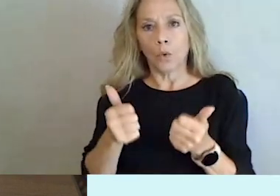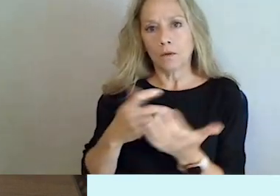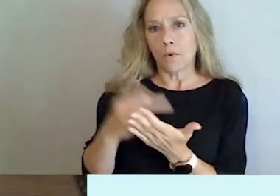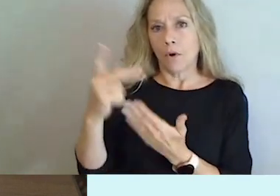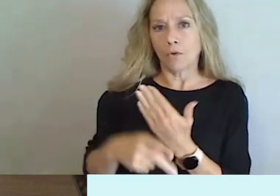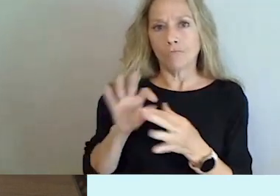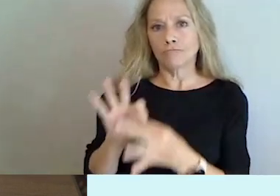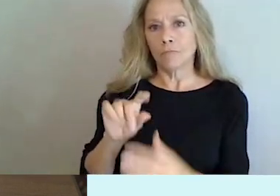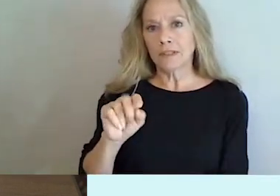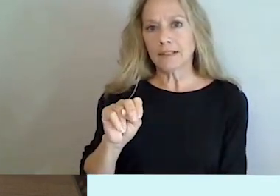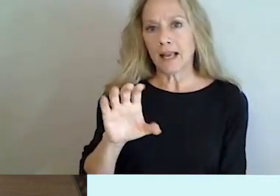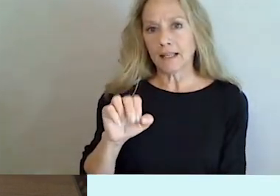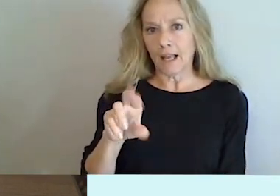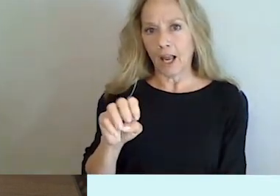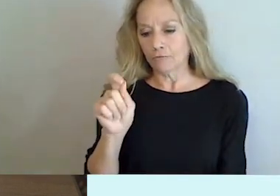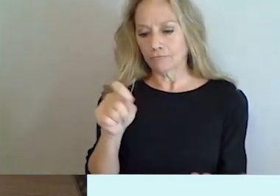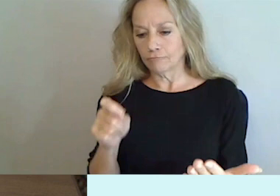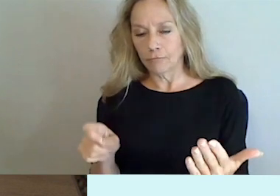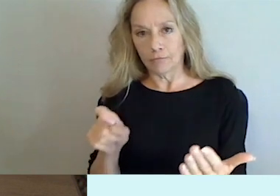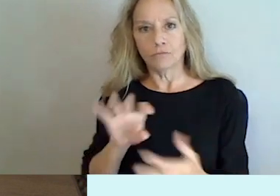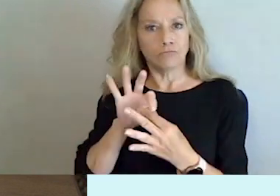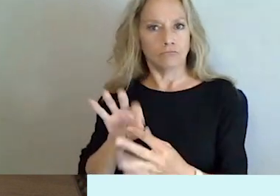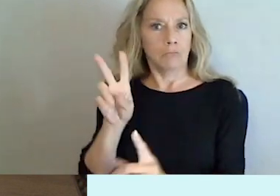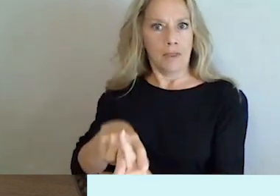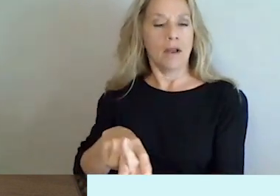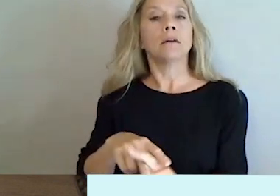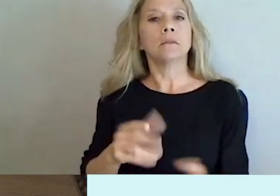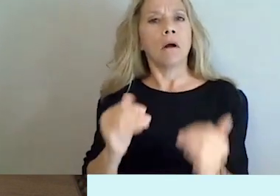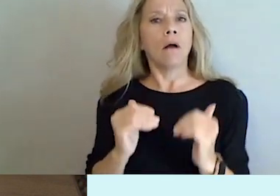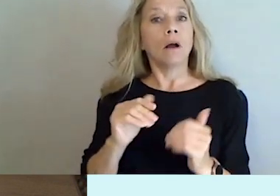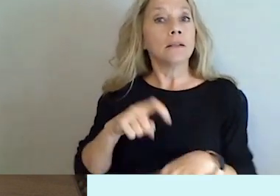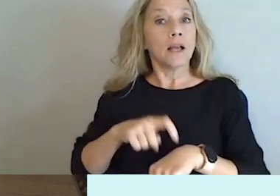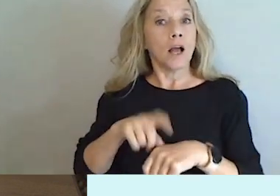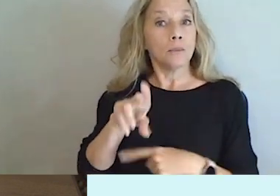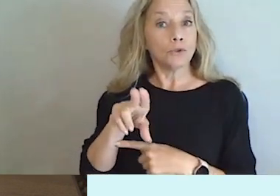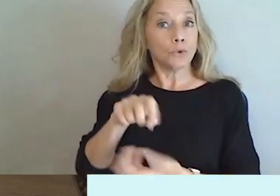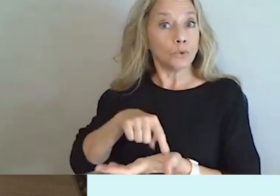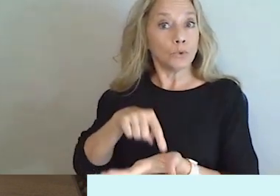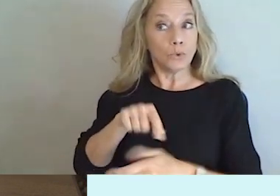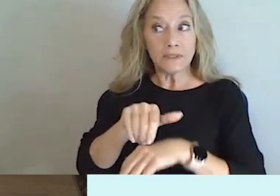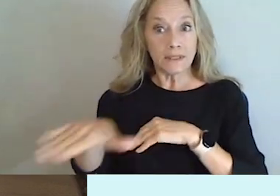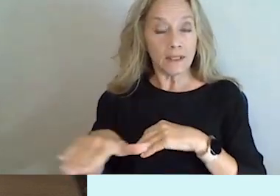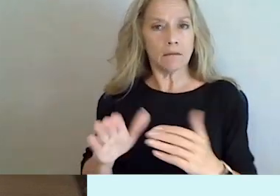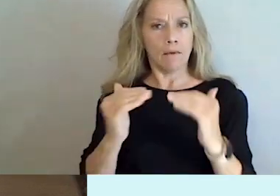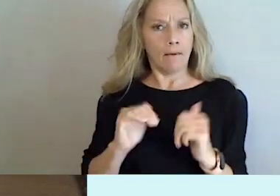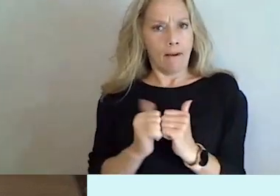• When your renewal packet is due • How to return your renewal packet; and • How to get help with your renewal packet